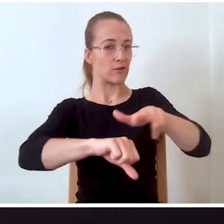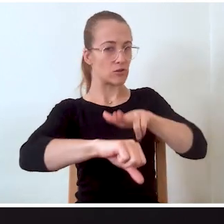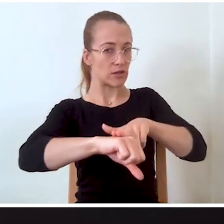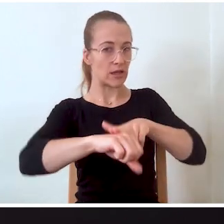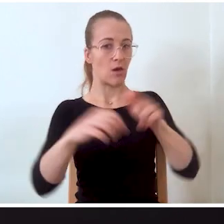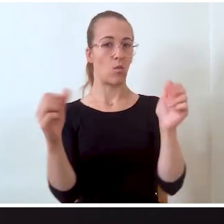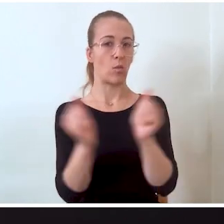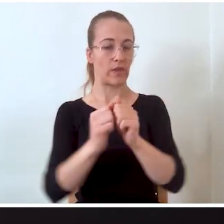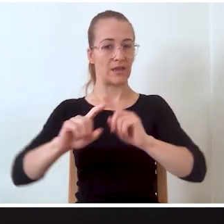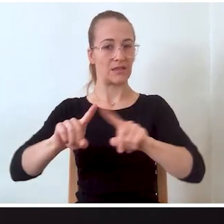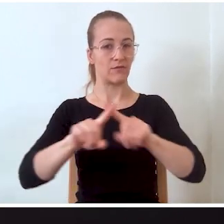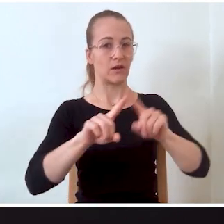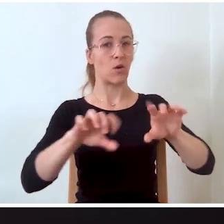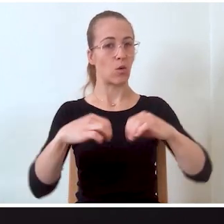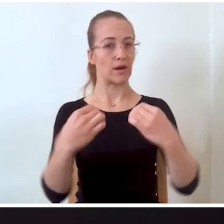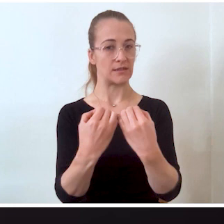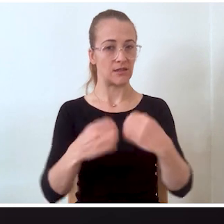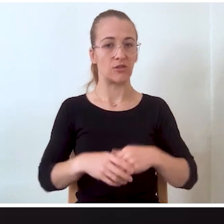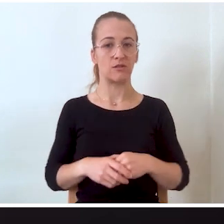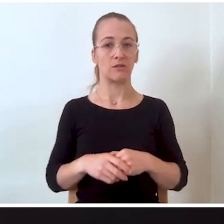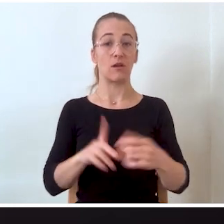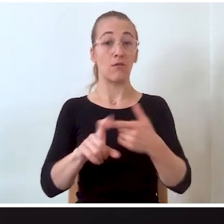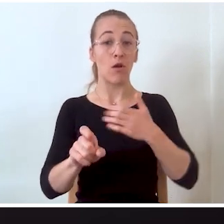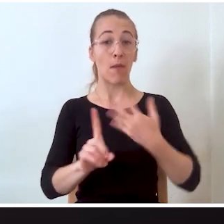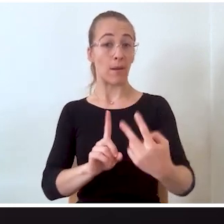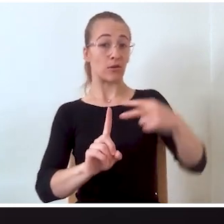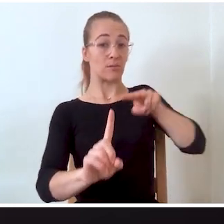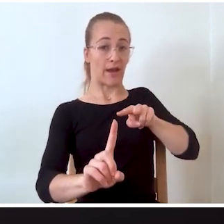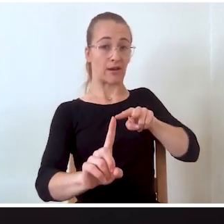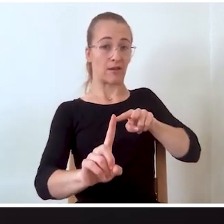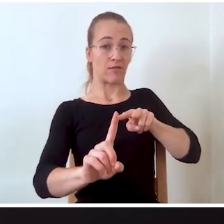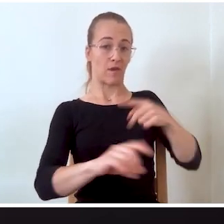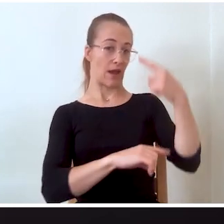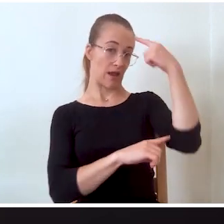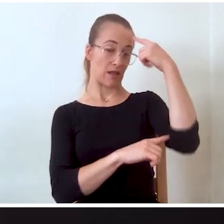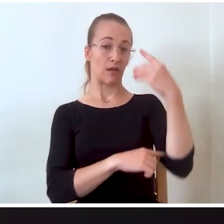with different organizations. And from my perspective, I think it's for a couple